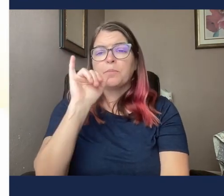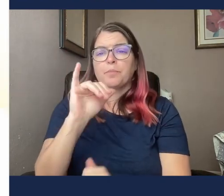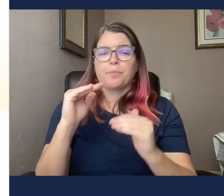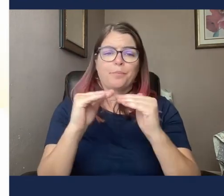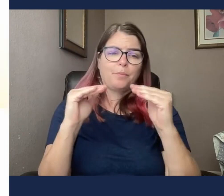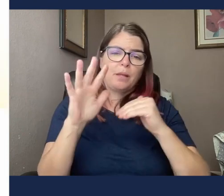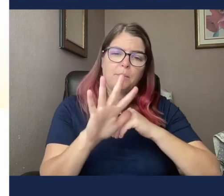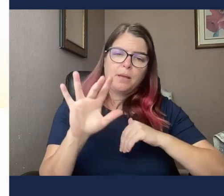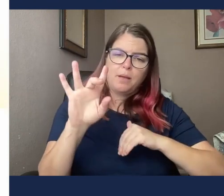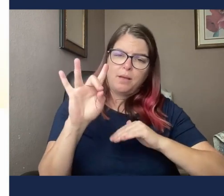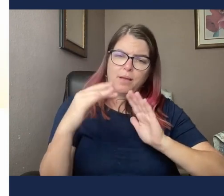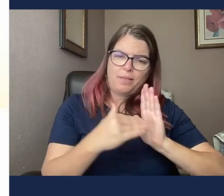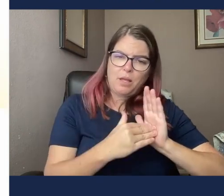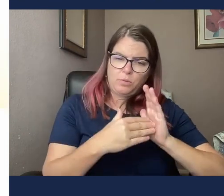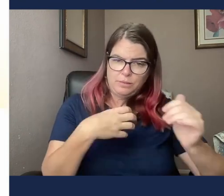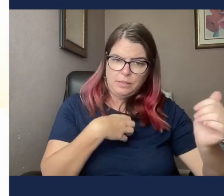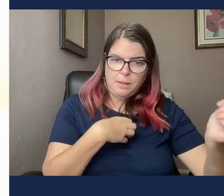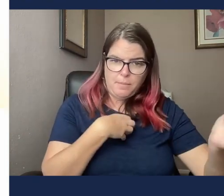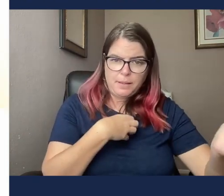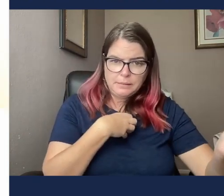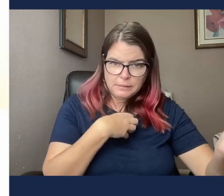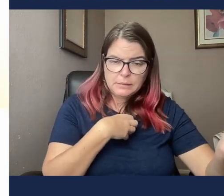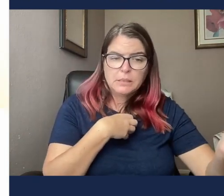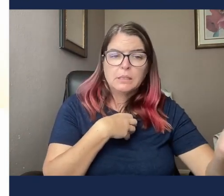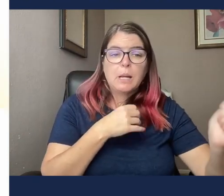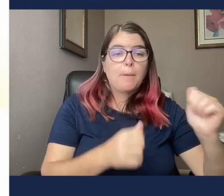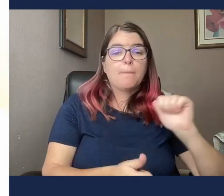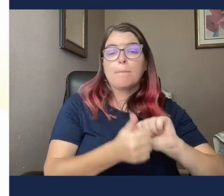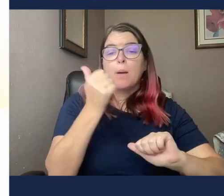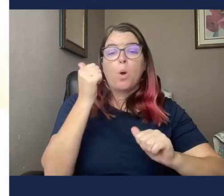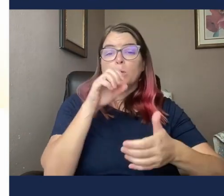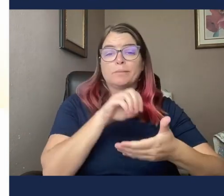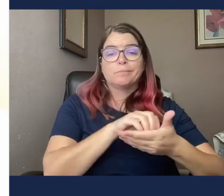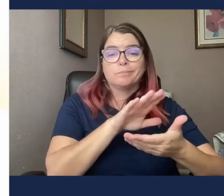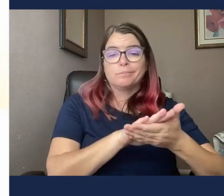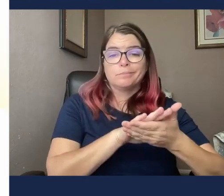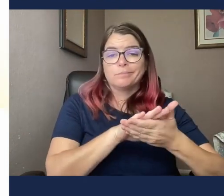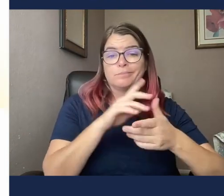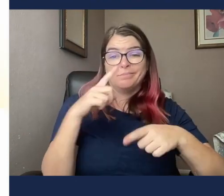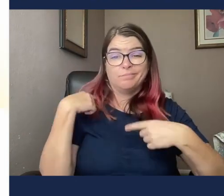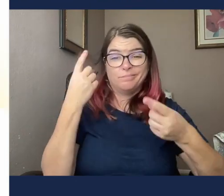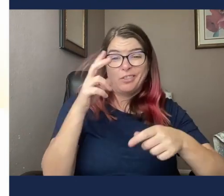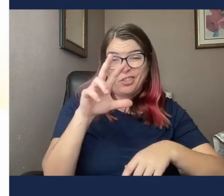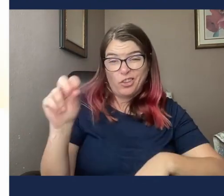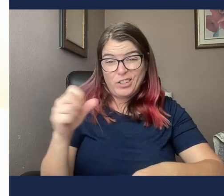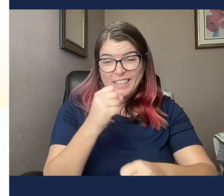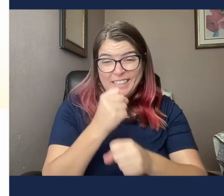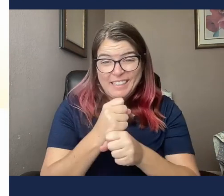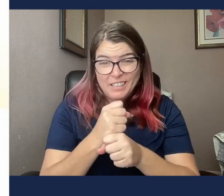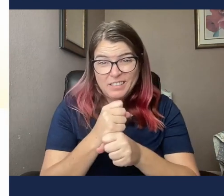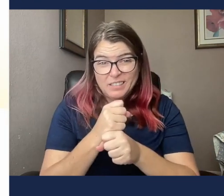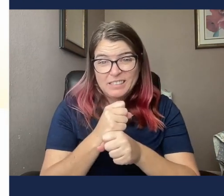point here is again implicit bias doesn't just appear out of nowhere. We've all been subjected to colonial narratives